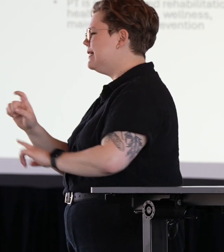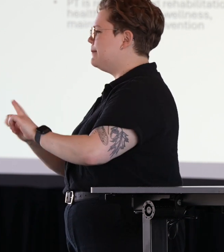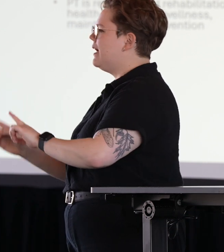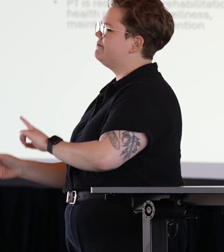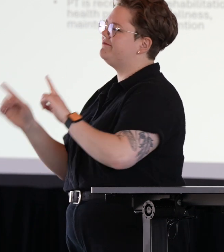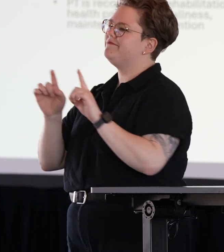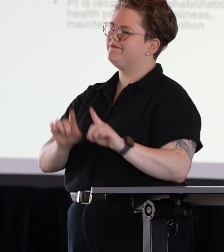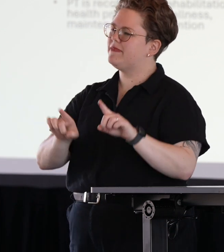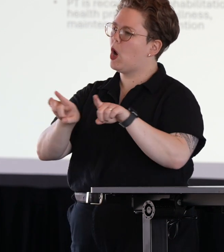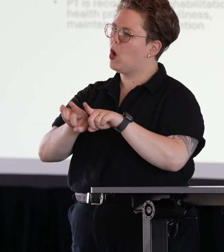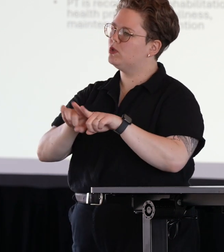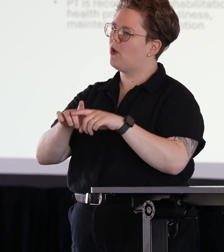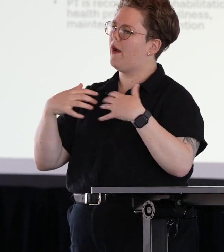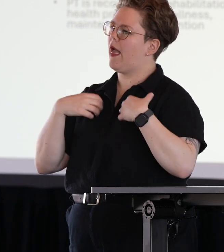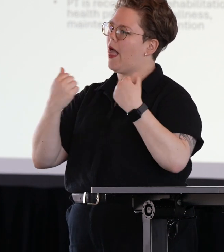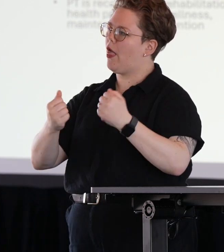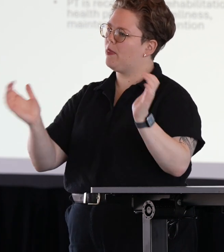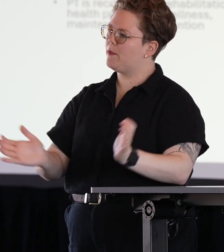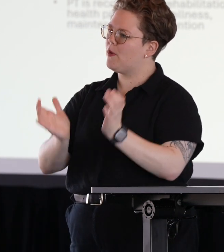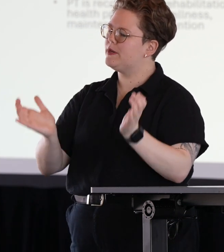than that. It's also health promotion, wellness, maintenance